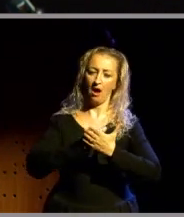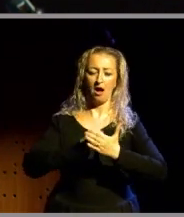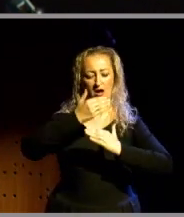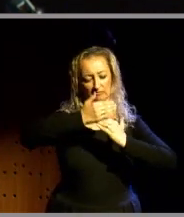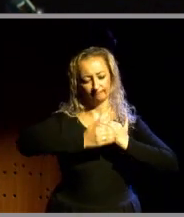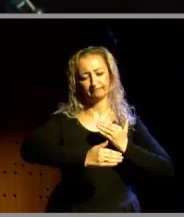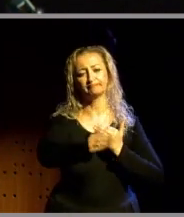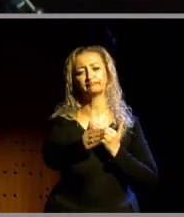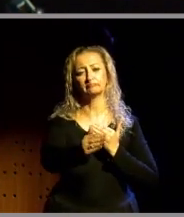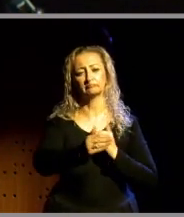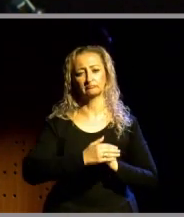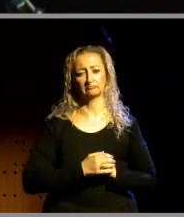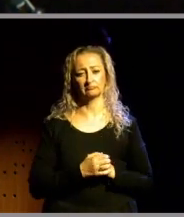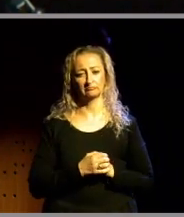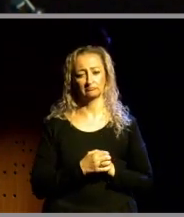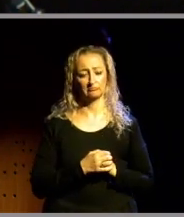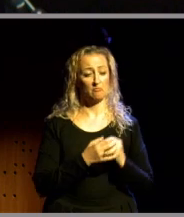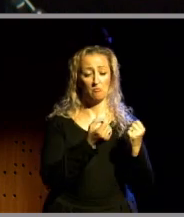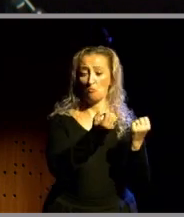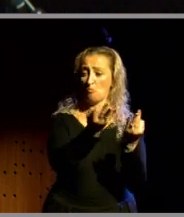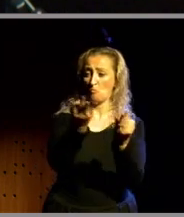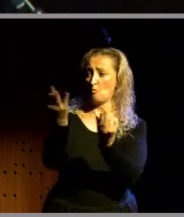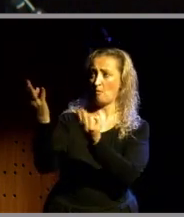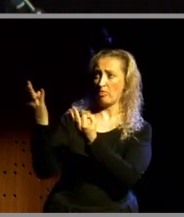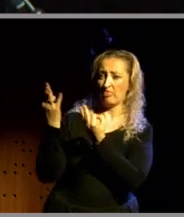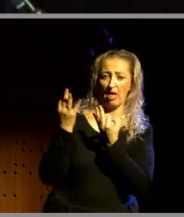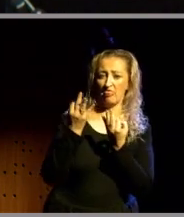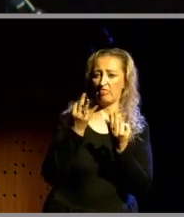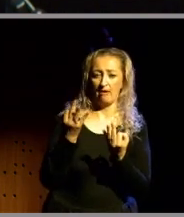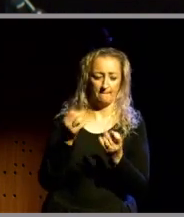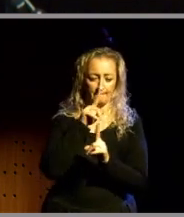I would not be here today without the help of so